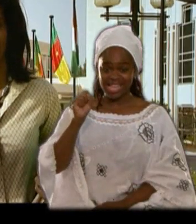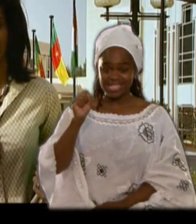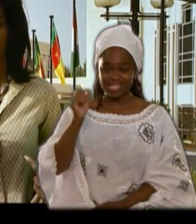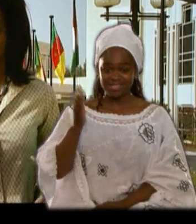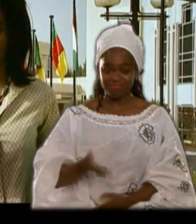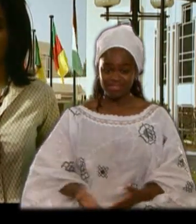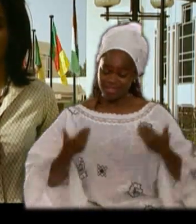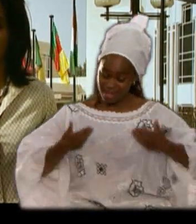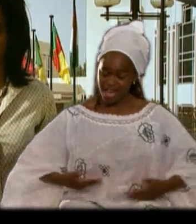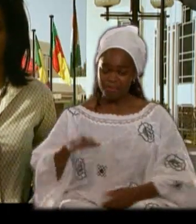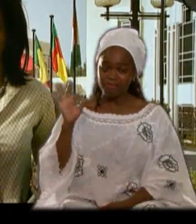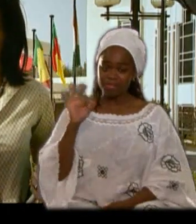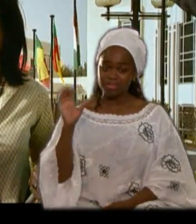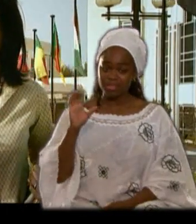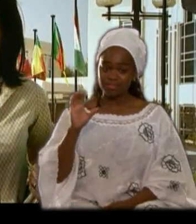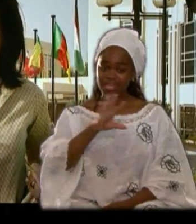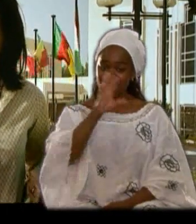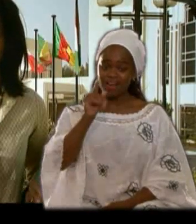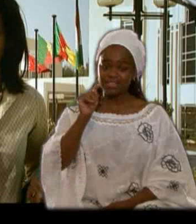Fatou Kamara, Africa Television. Back to the studio.